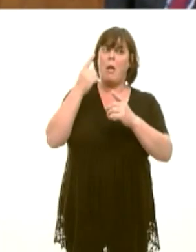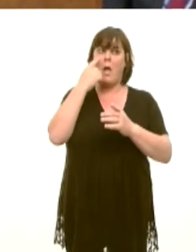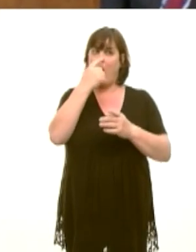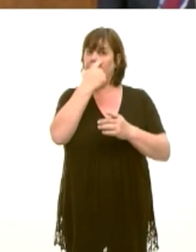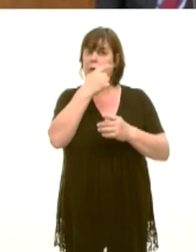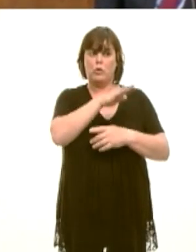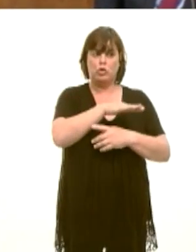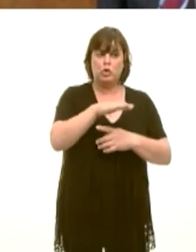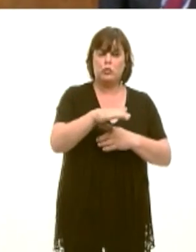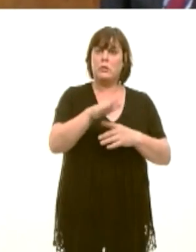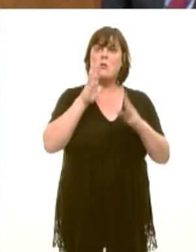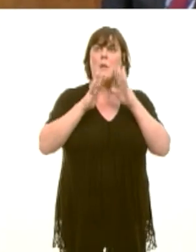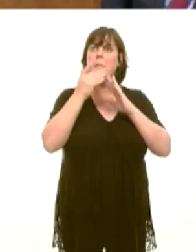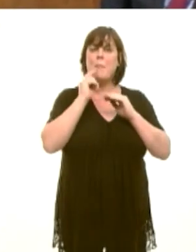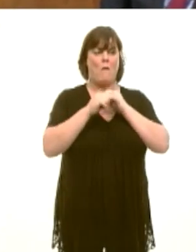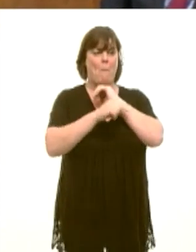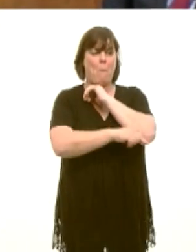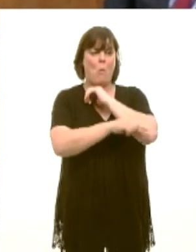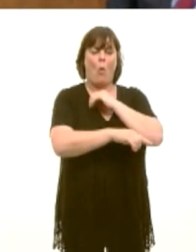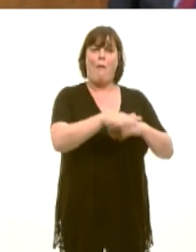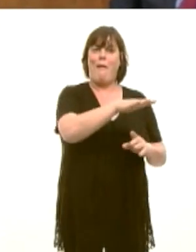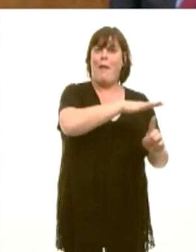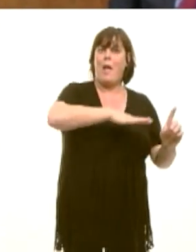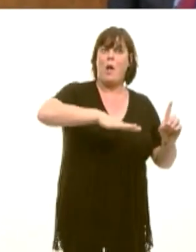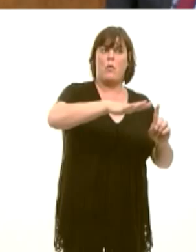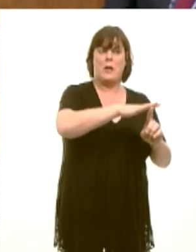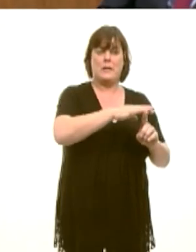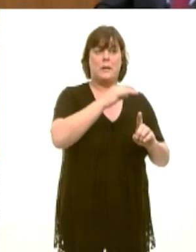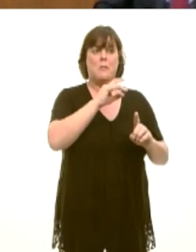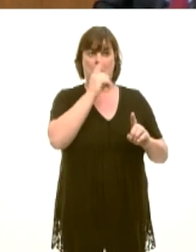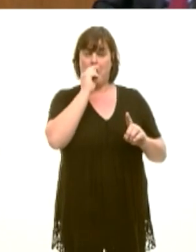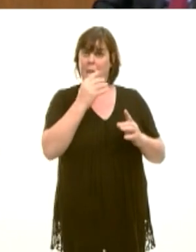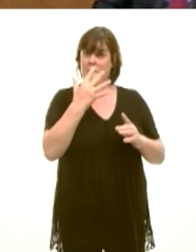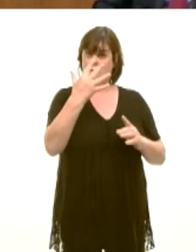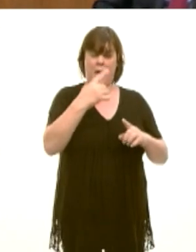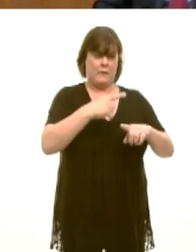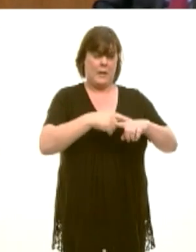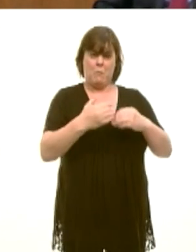poorer backgrounds are up to five times more likely to be seriously injured or even killed